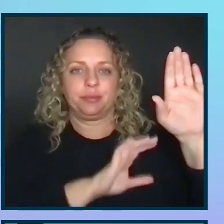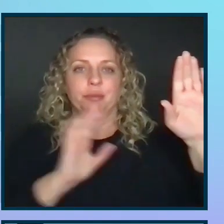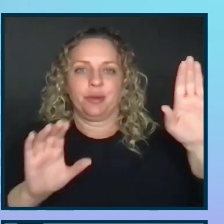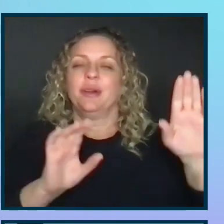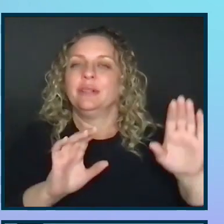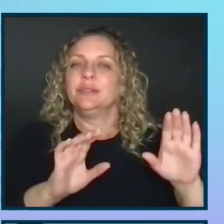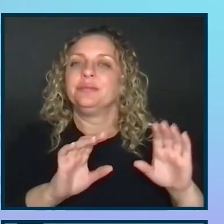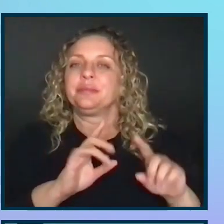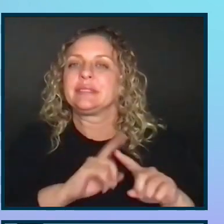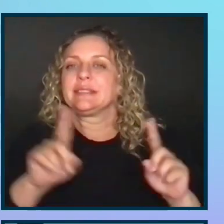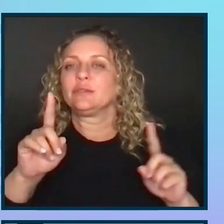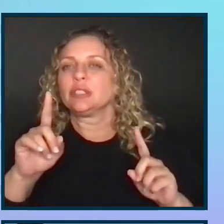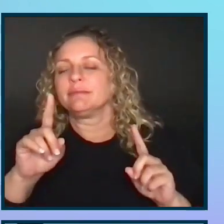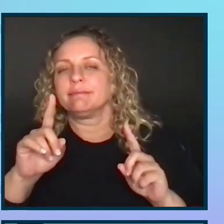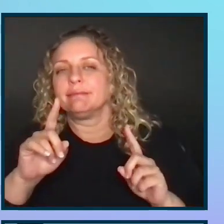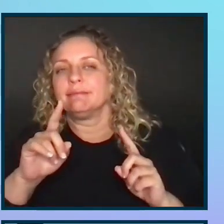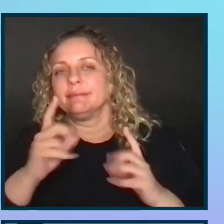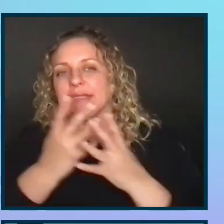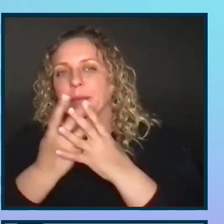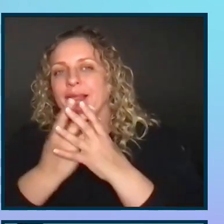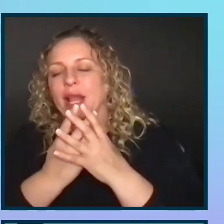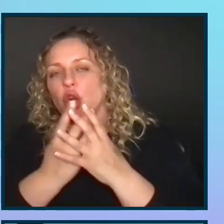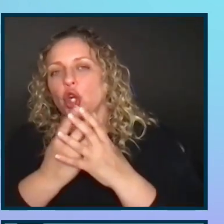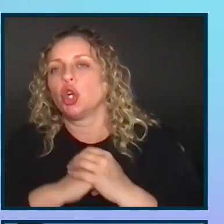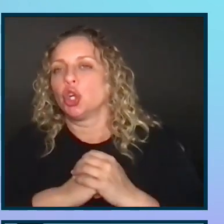that run through a color simulator so that people